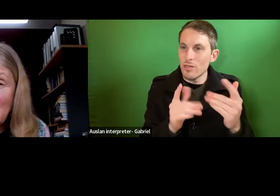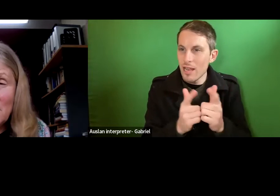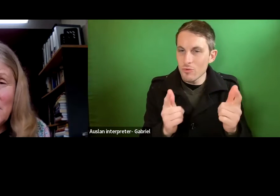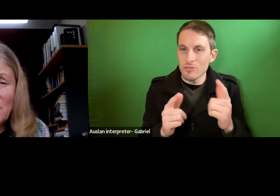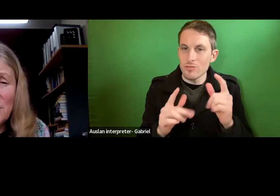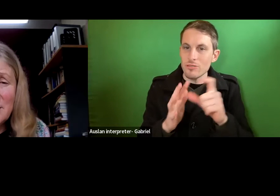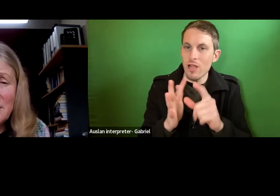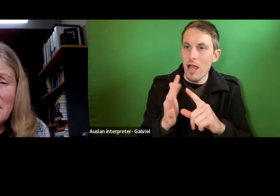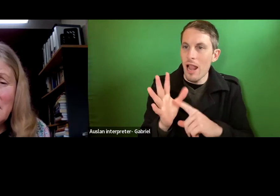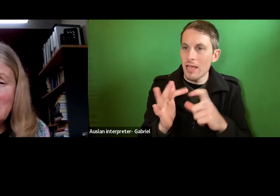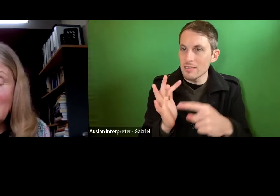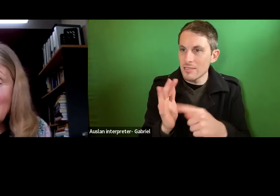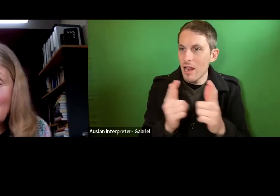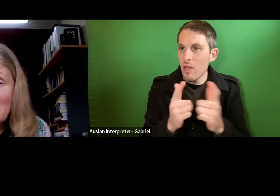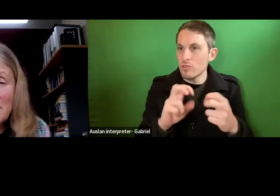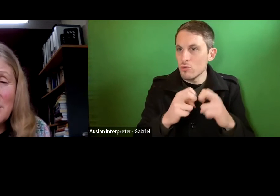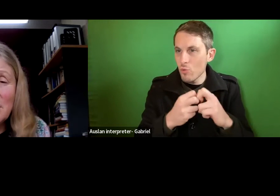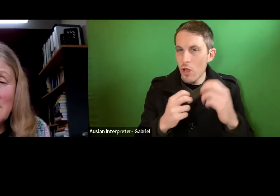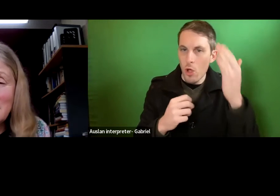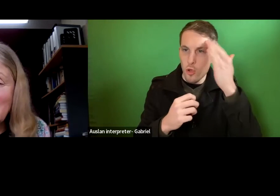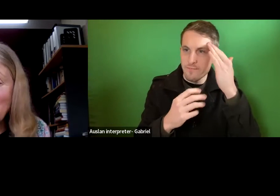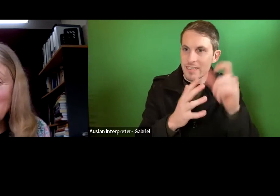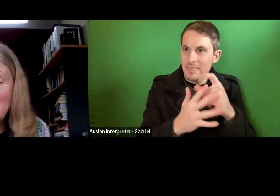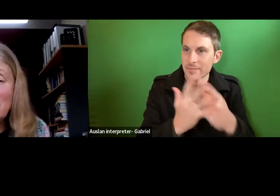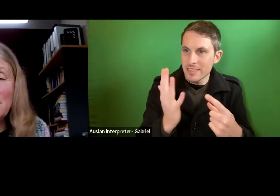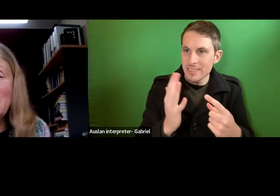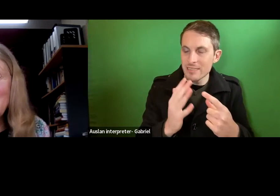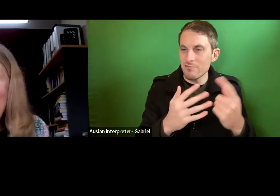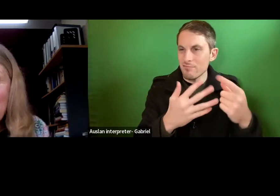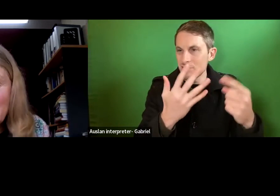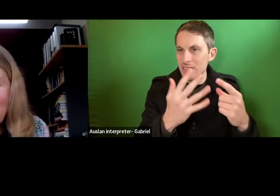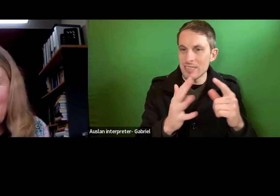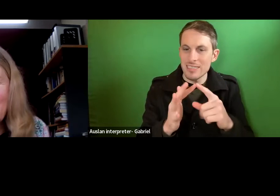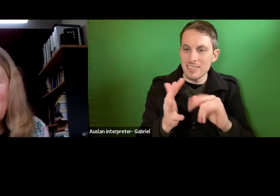language disorders, cognitive disabilities, sensory impairment, lack of instruction,